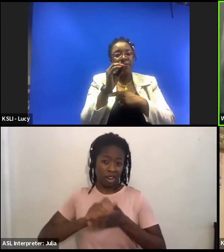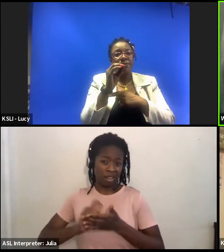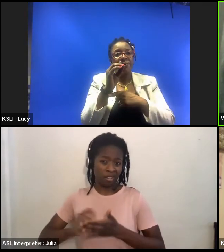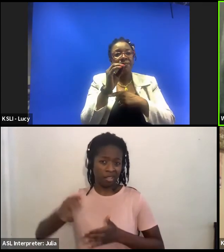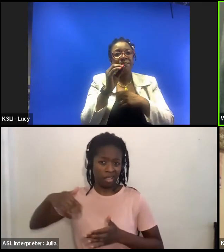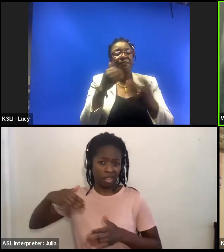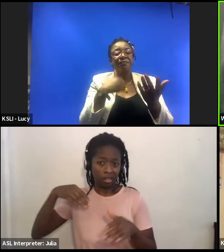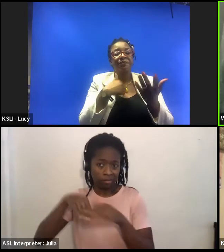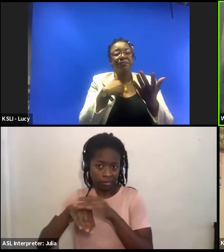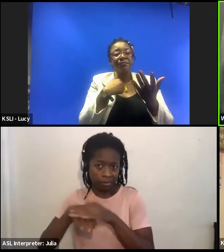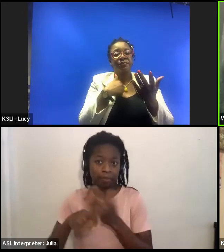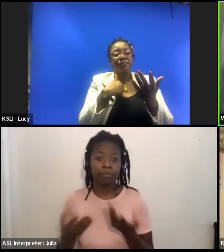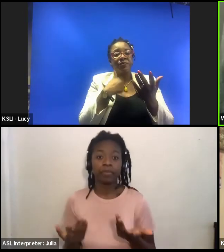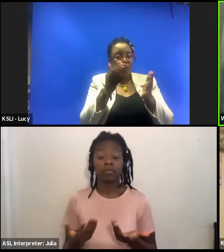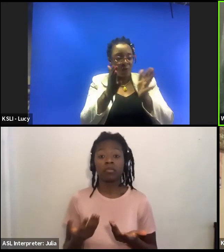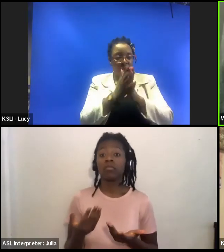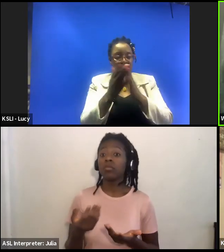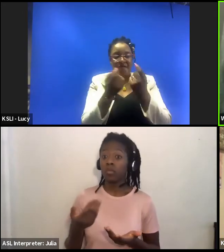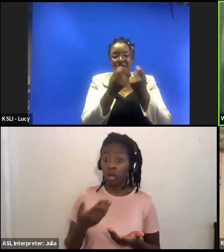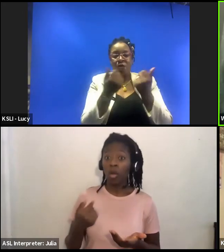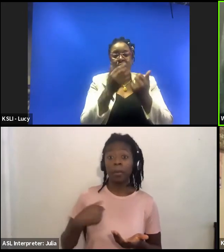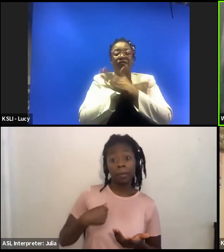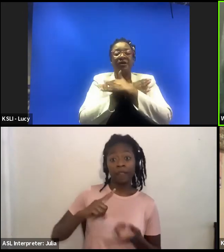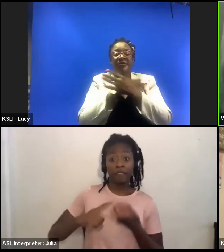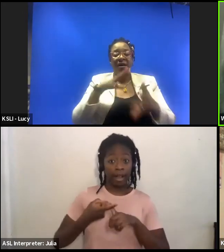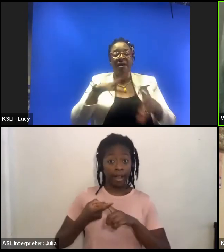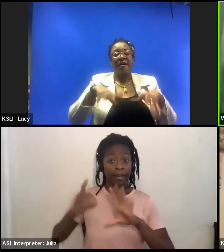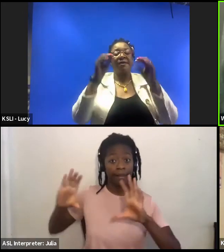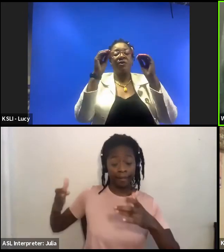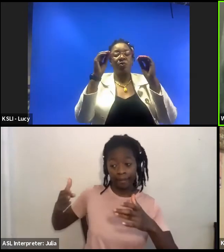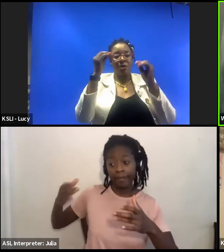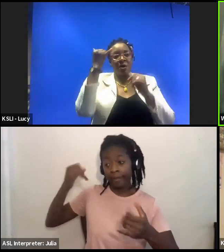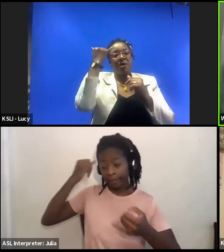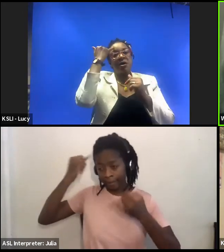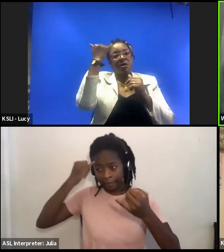with a couple of friends I got an idea to do a show called "We Won't Forget"